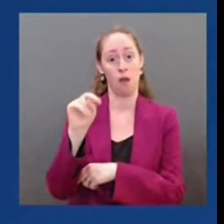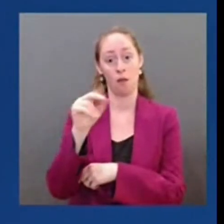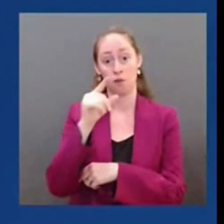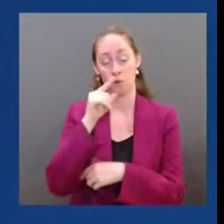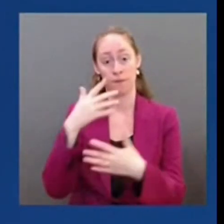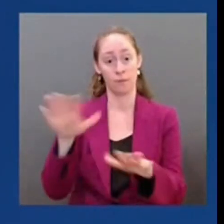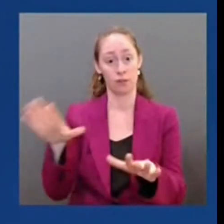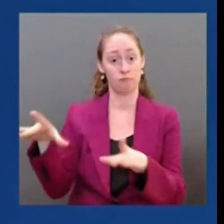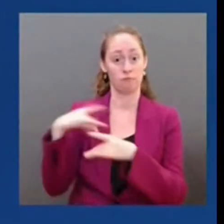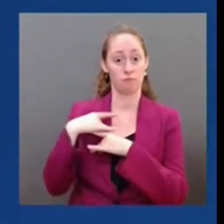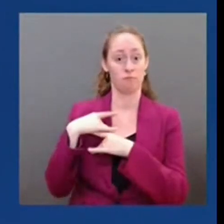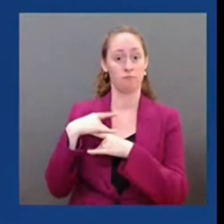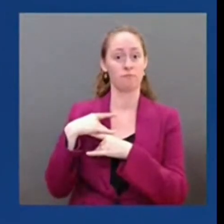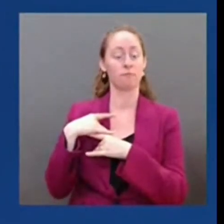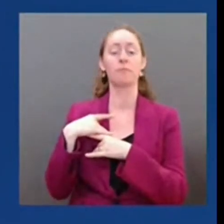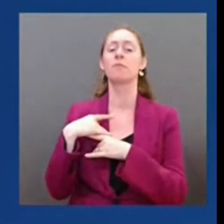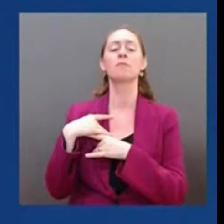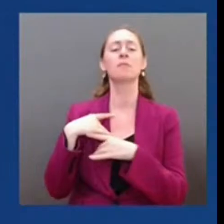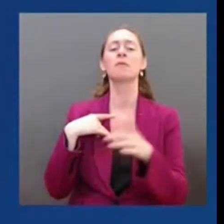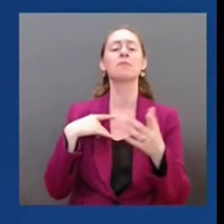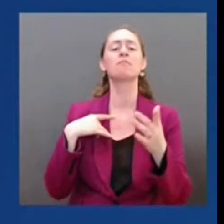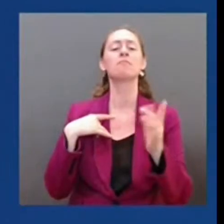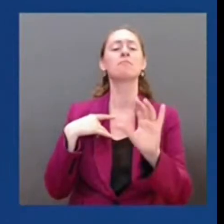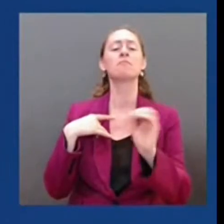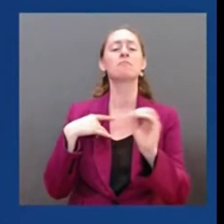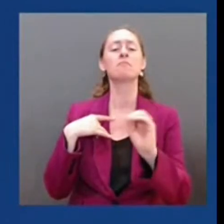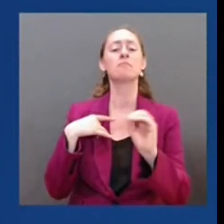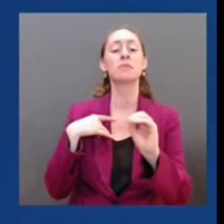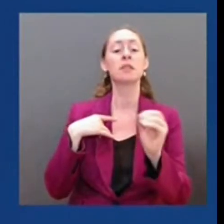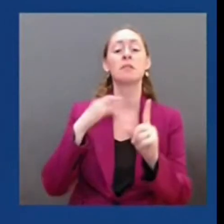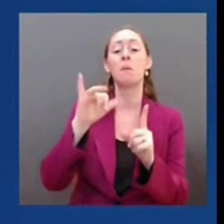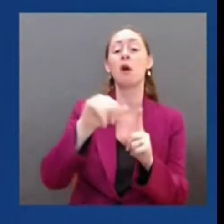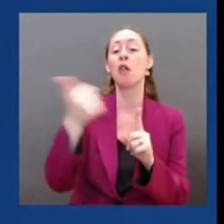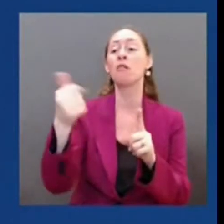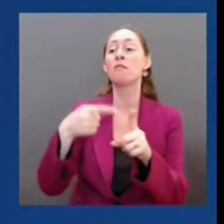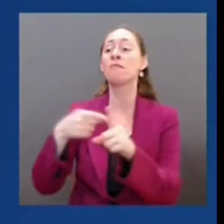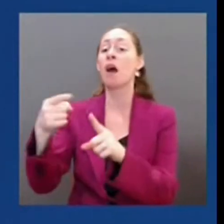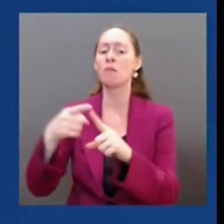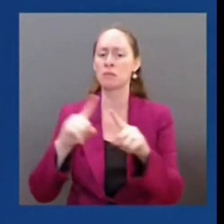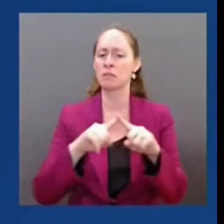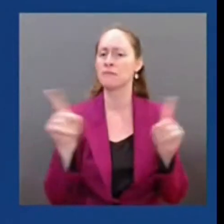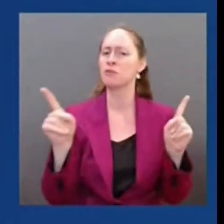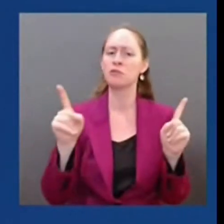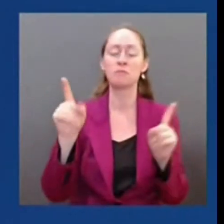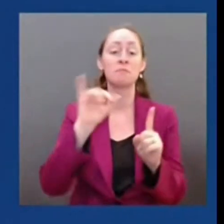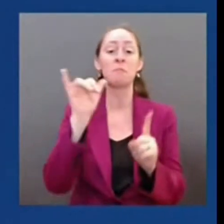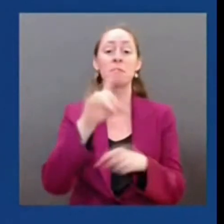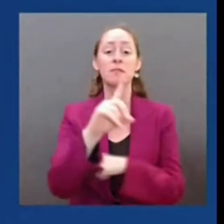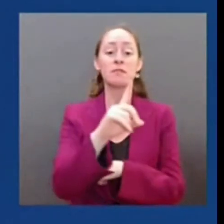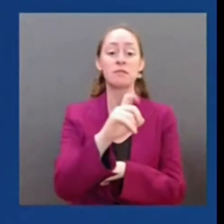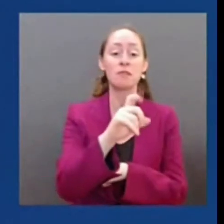ITSELF, WHEN YOU GET INFECTED, DOES NOT HAVE THE BROADER